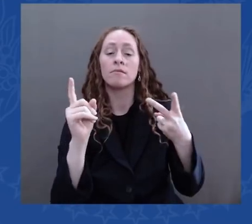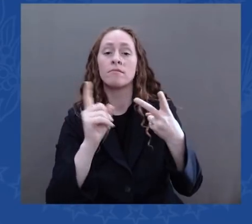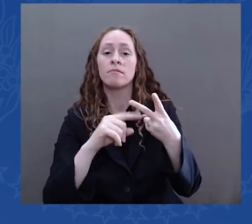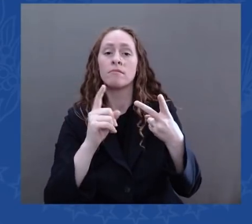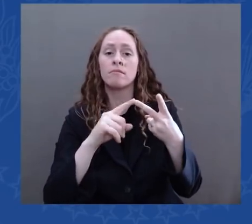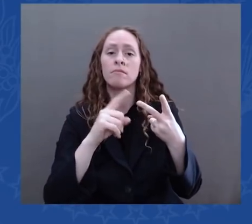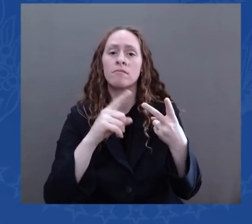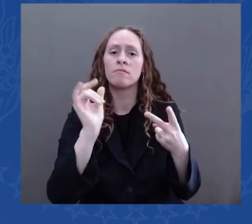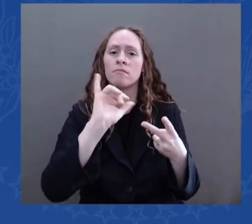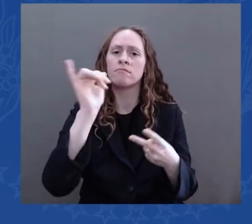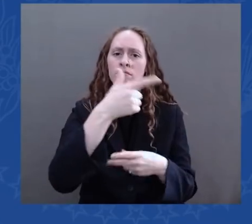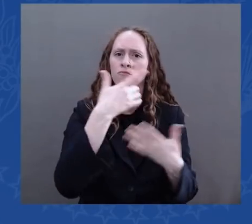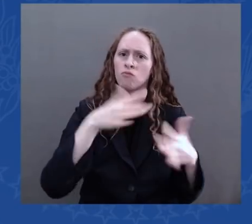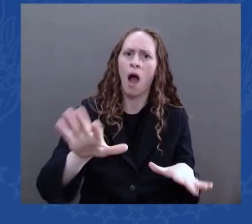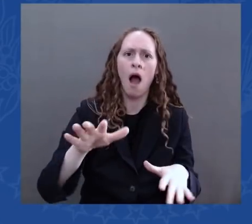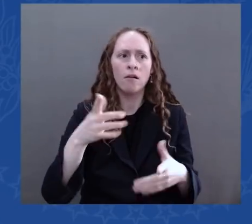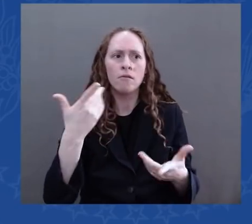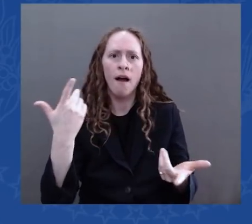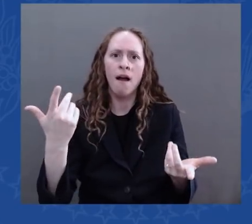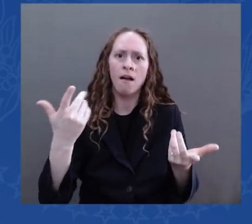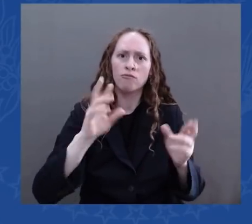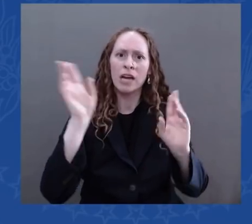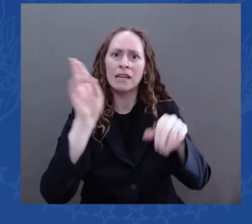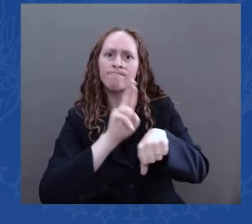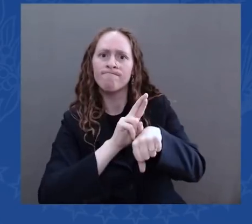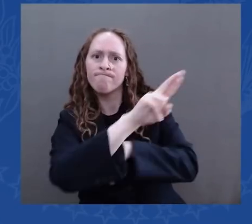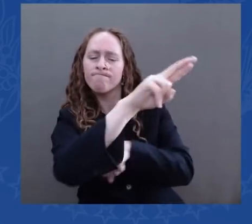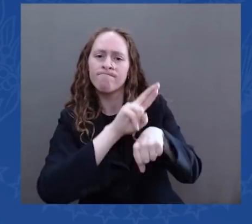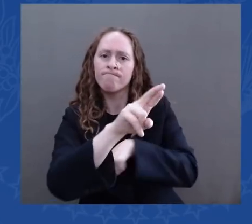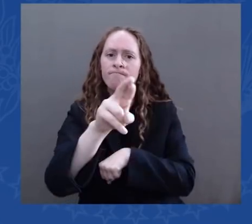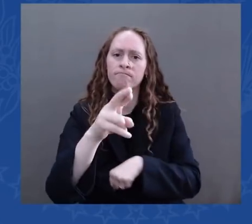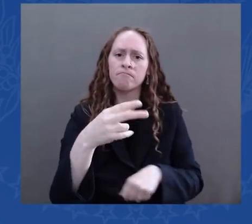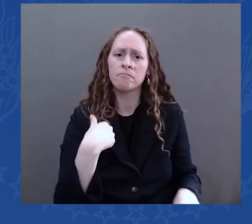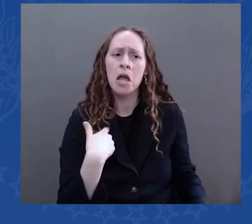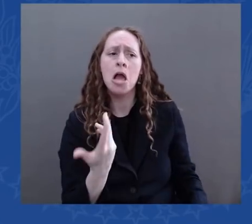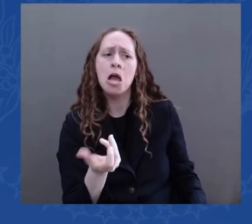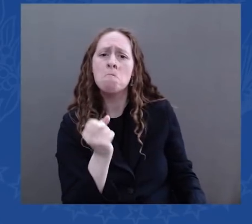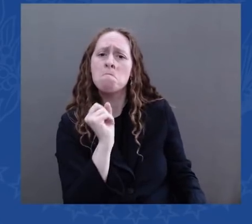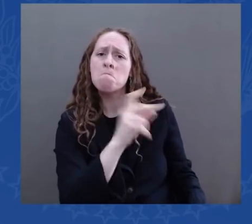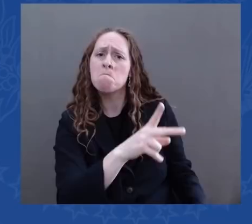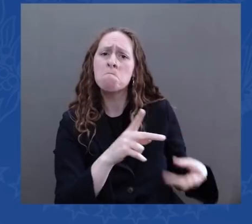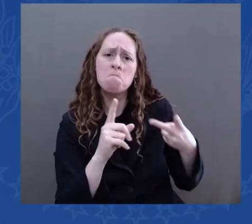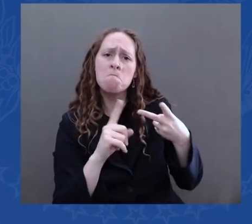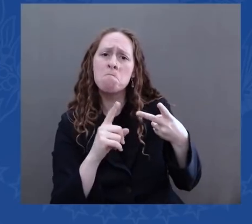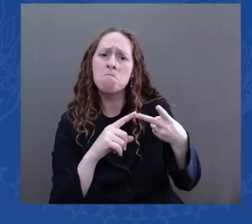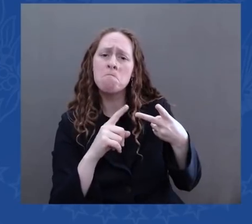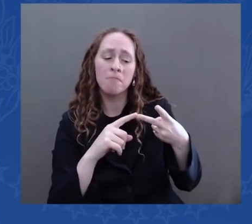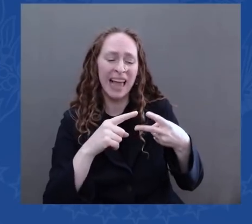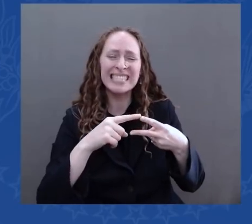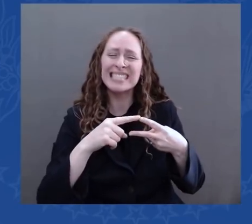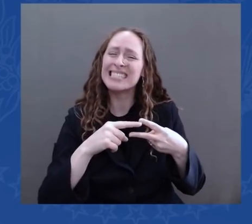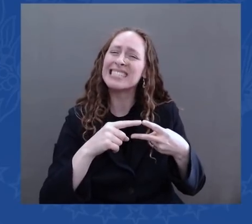but we can't close the door on the first." Because when we talk about missiles, we want to talk about what's also on the Russian border